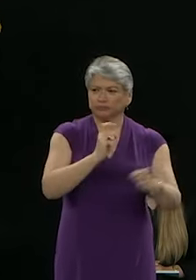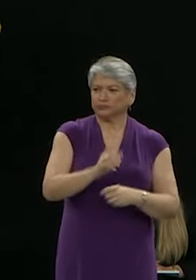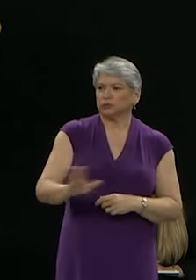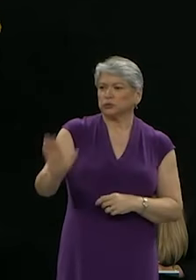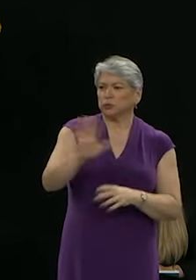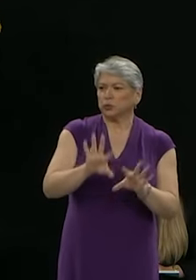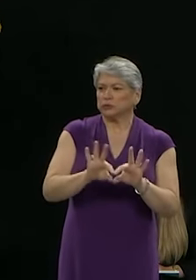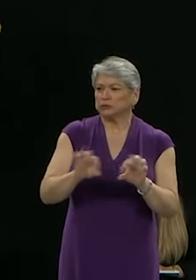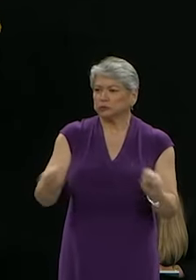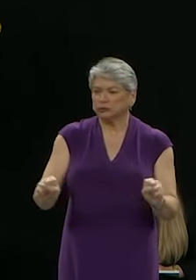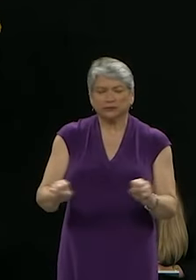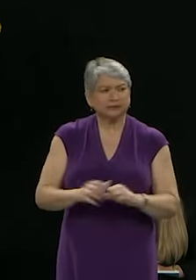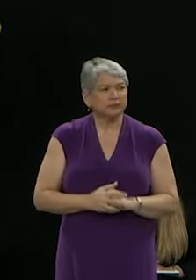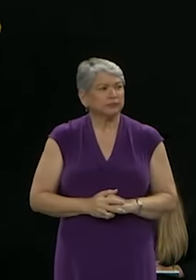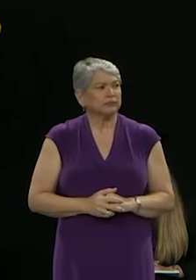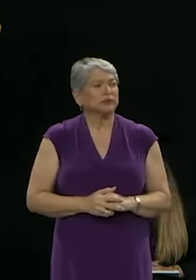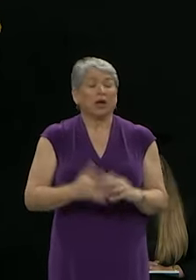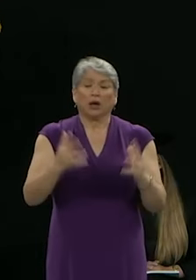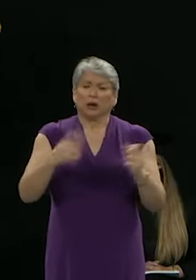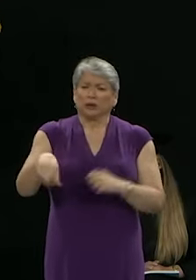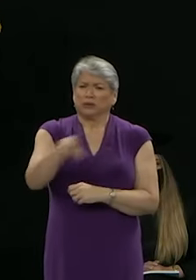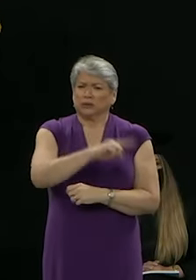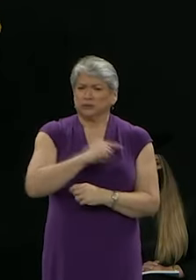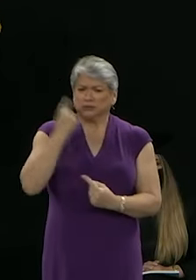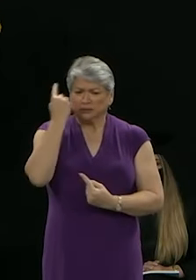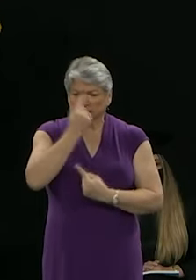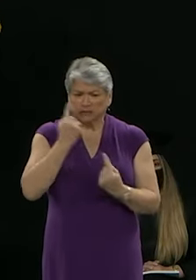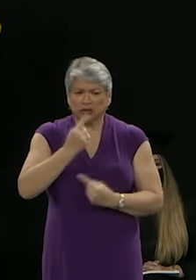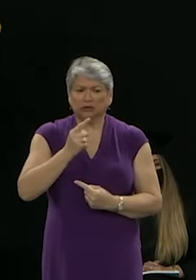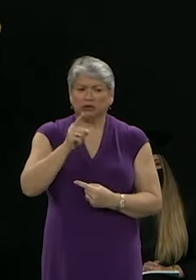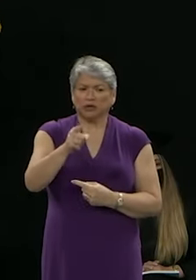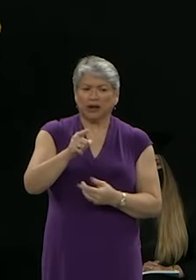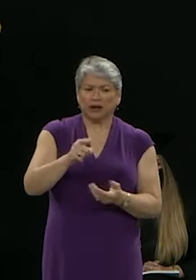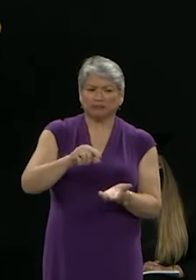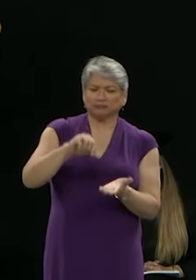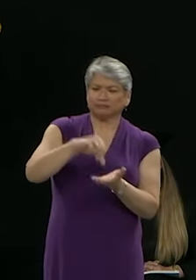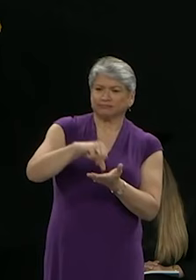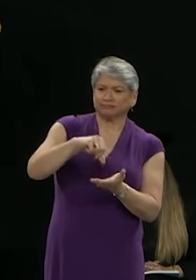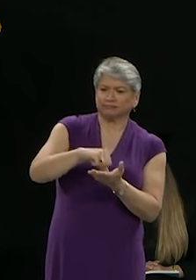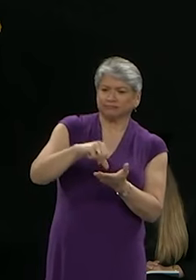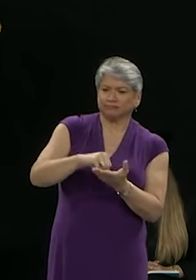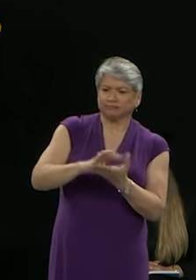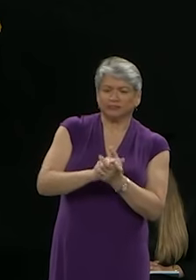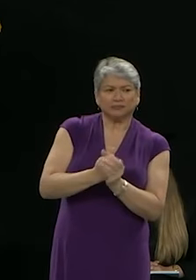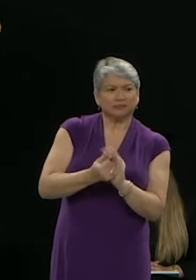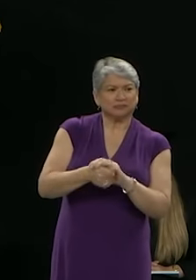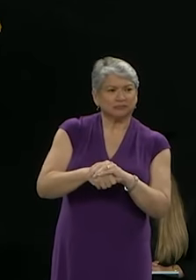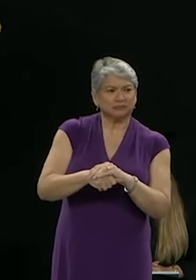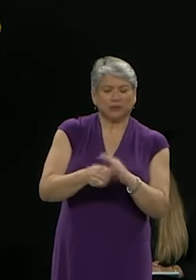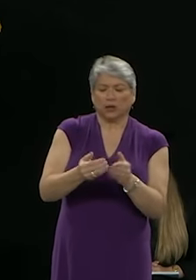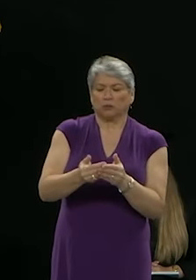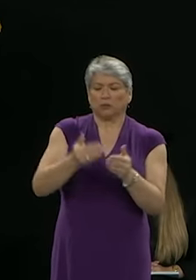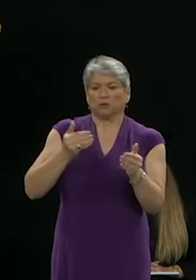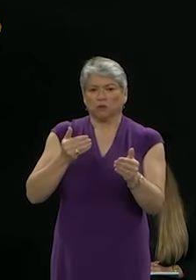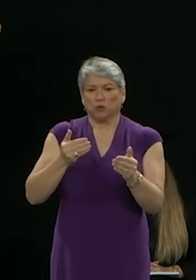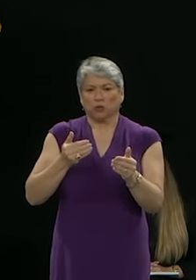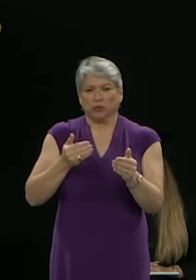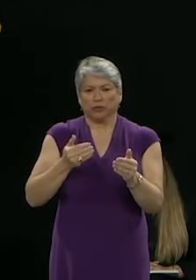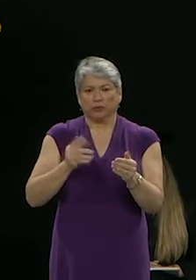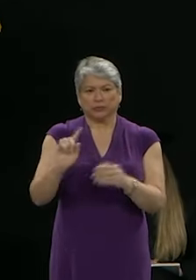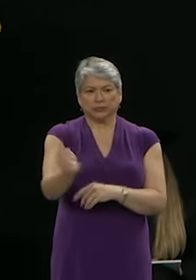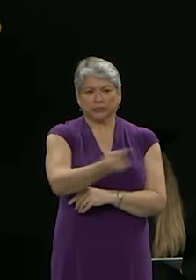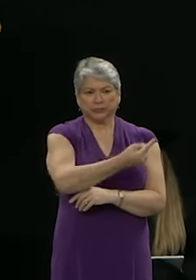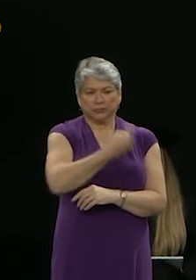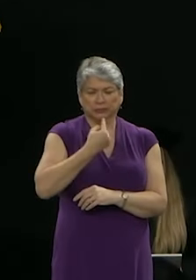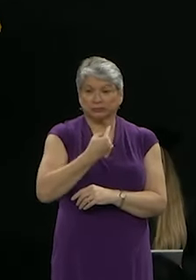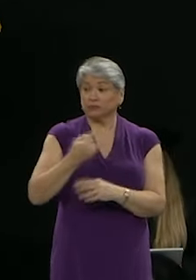I'd like to ask you to consider using the hand sanitizer provided at your seat before and after you walk across the stage.